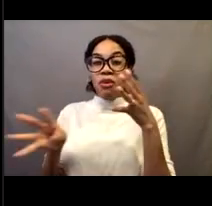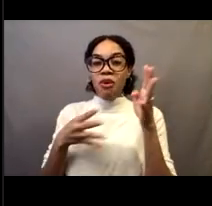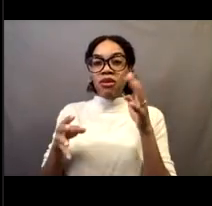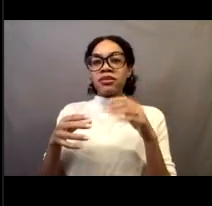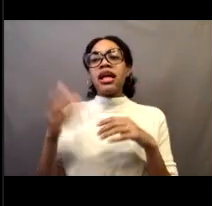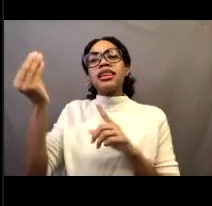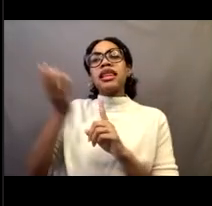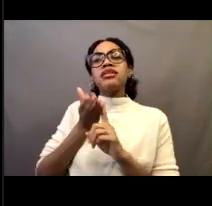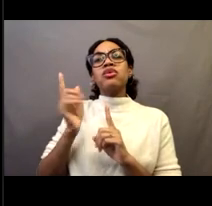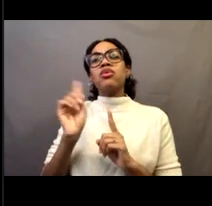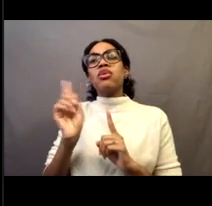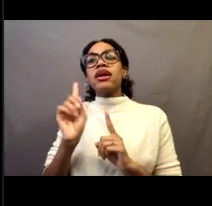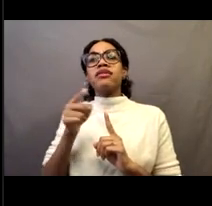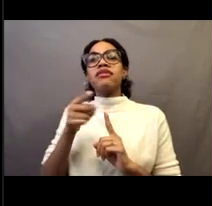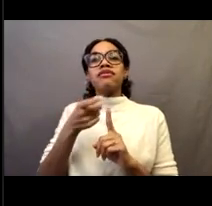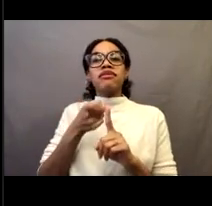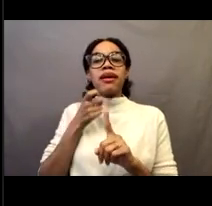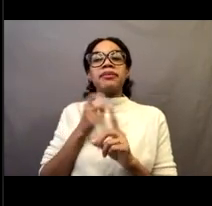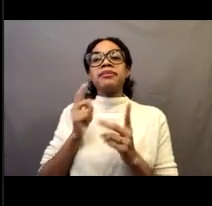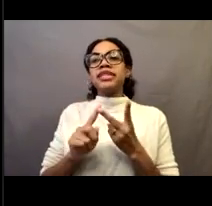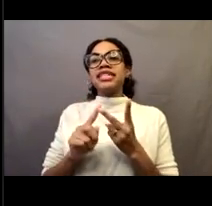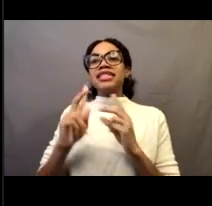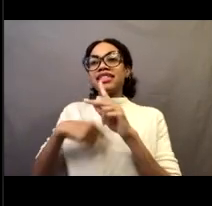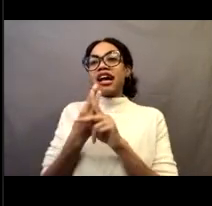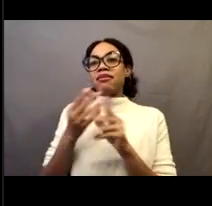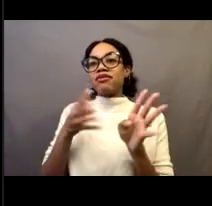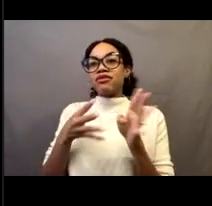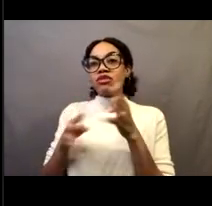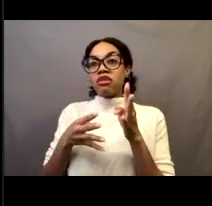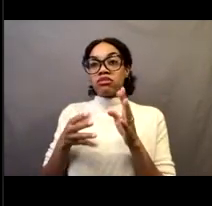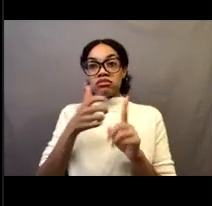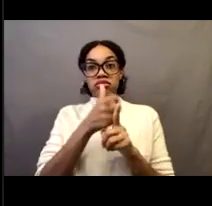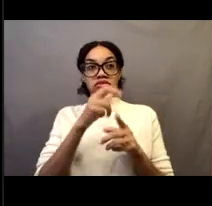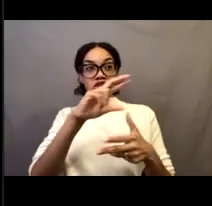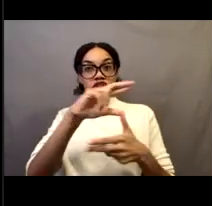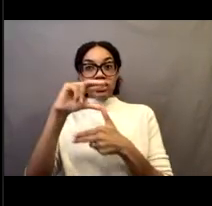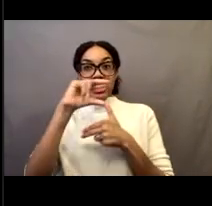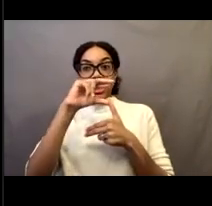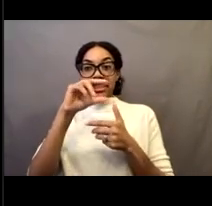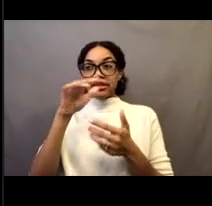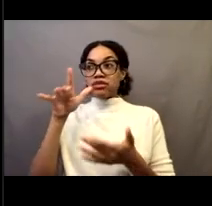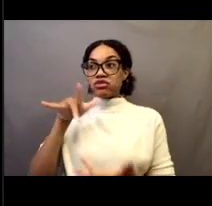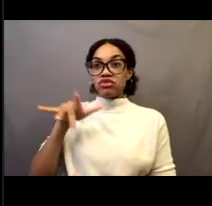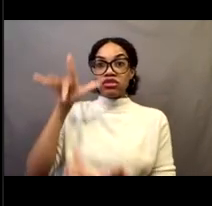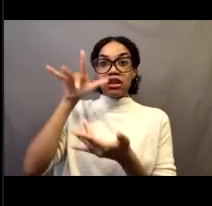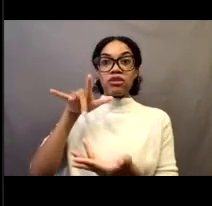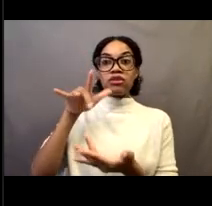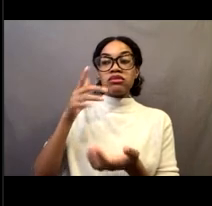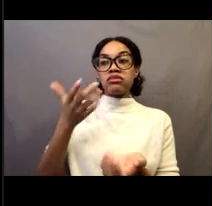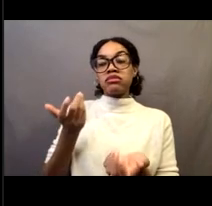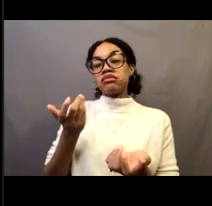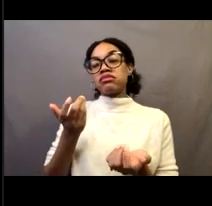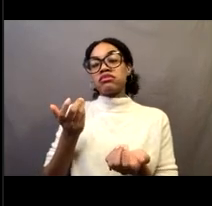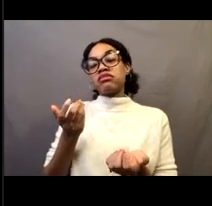from and what type of storm it was. So where are you in a hurricane, depending on where you live in the country, you might've been at a tornado.